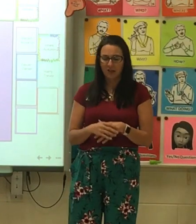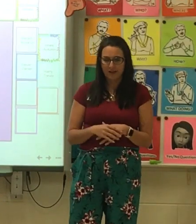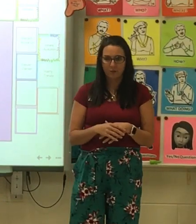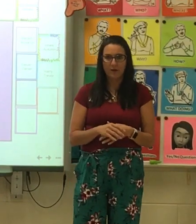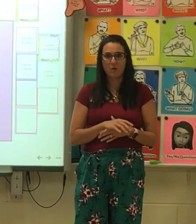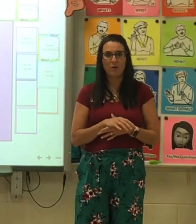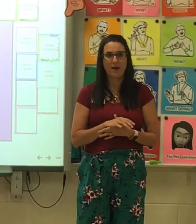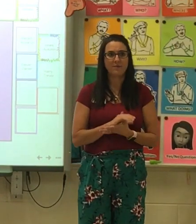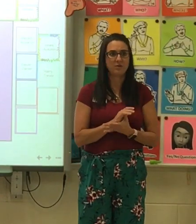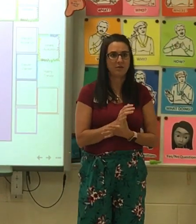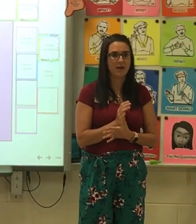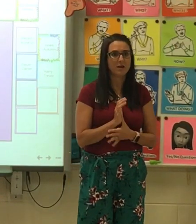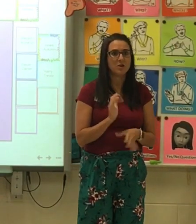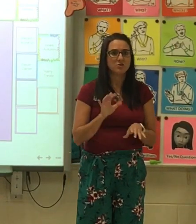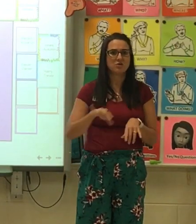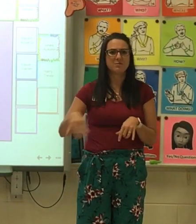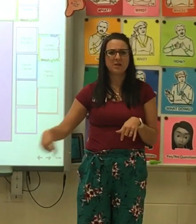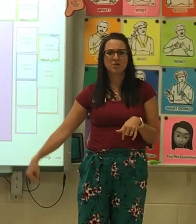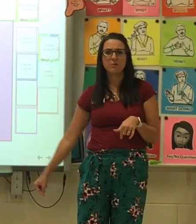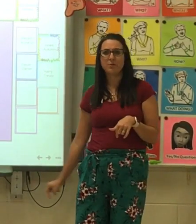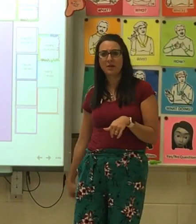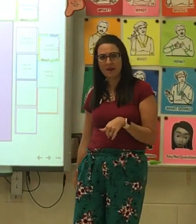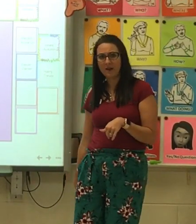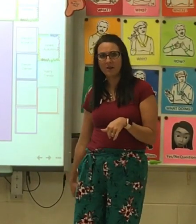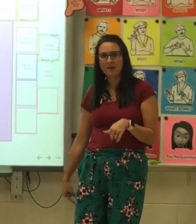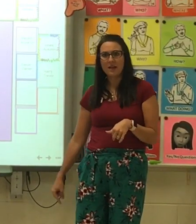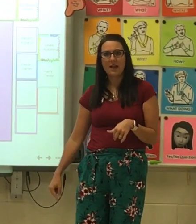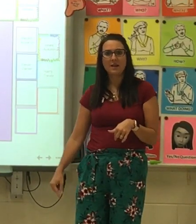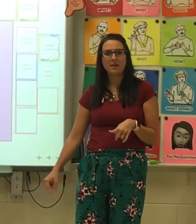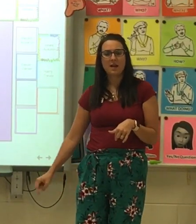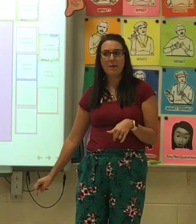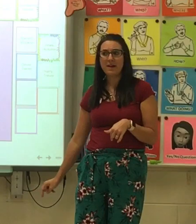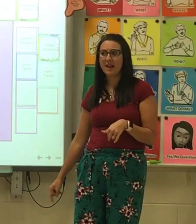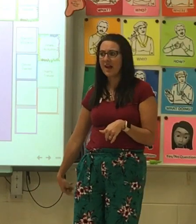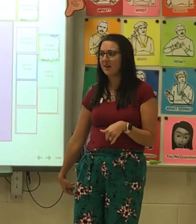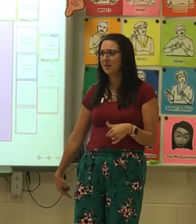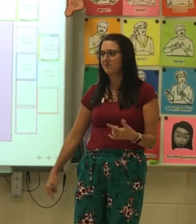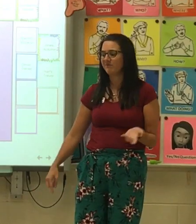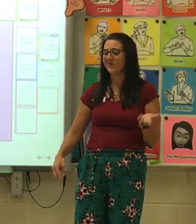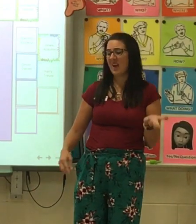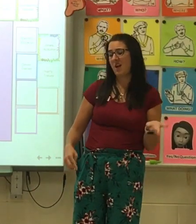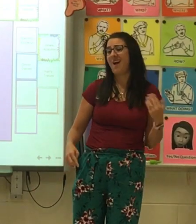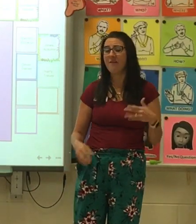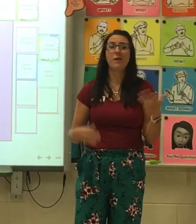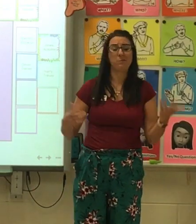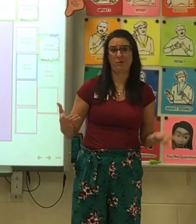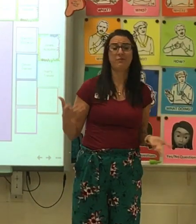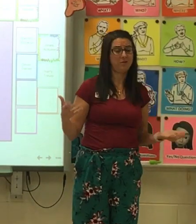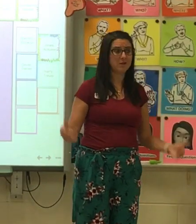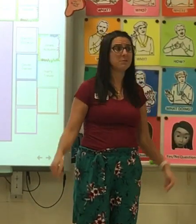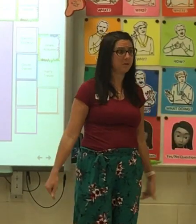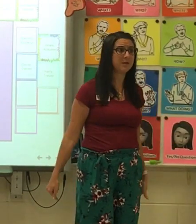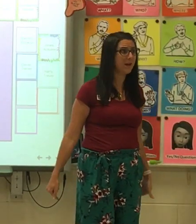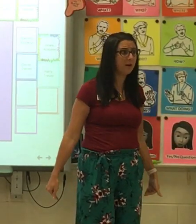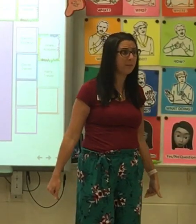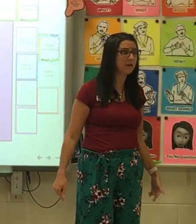in we don't want to have to do that so just make sure you put it there and I mean I cut it up I wait for free to put it there because